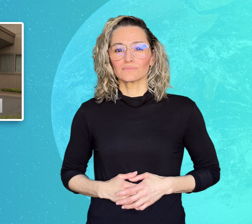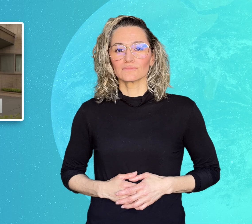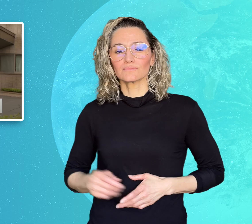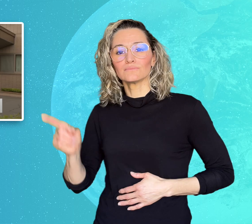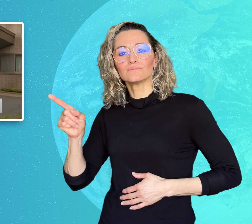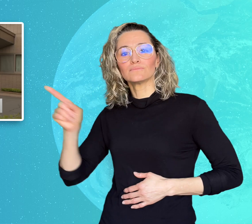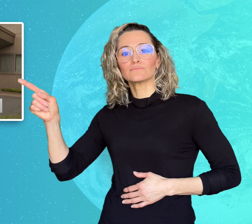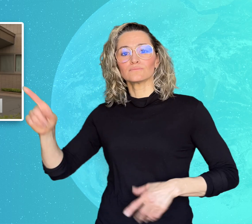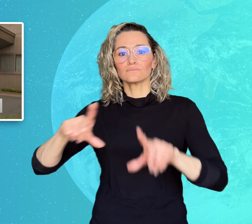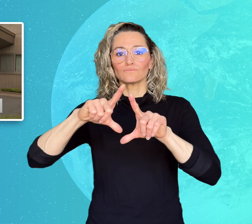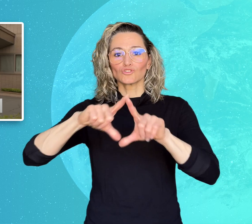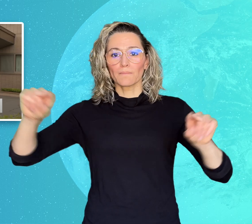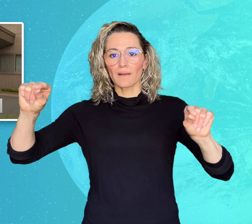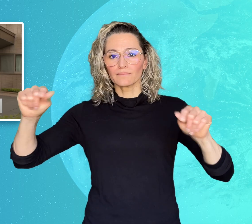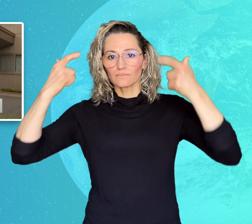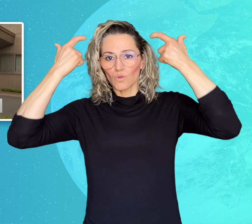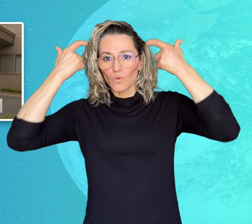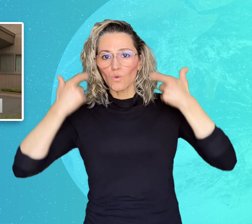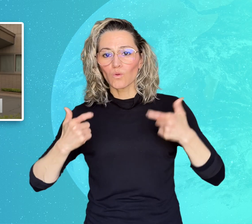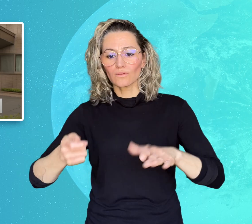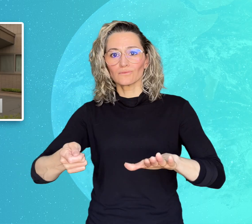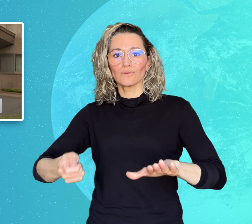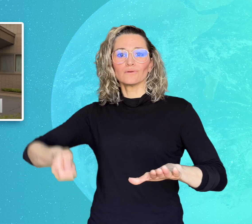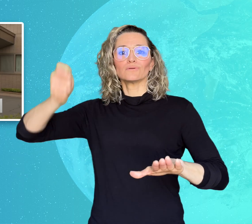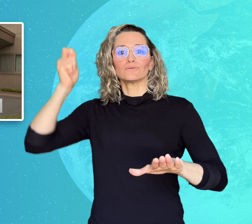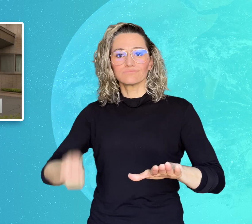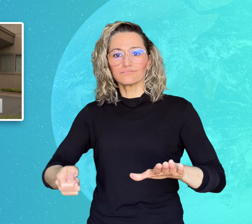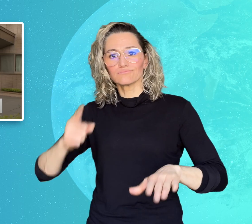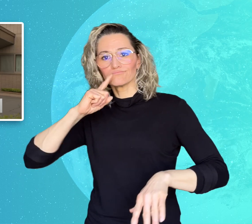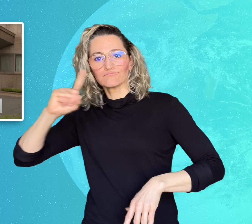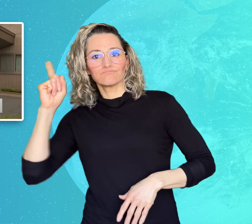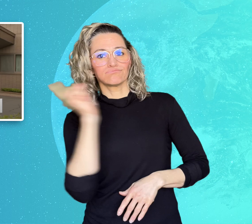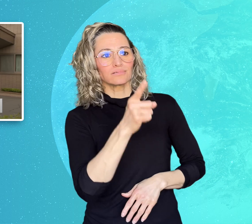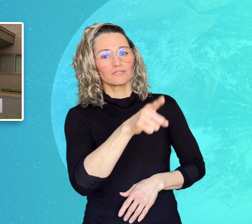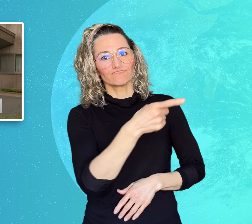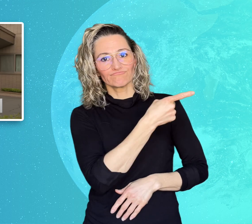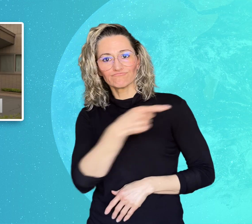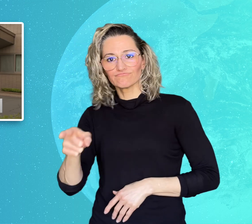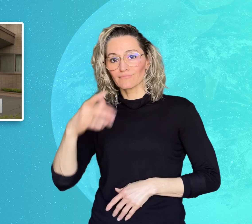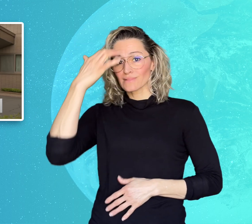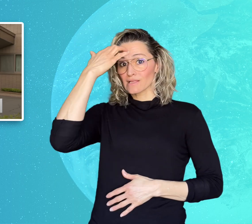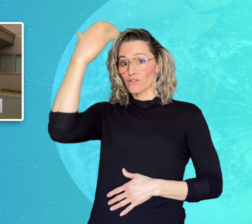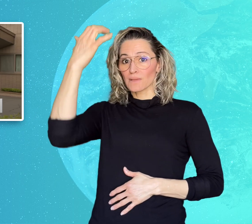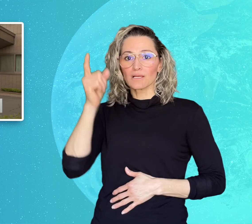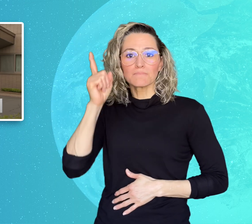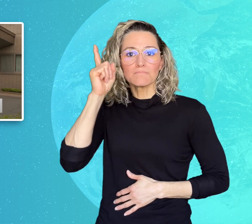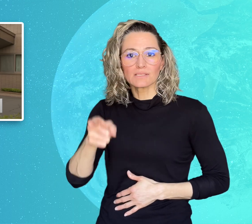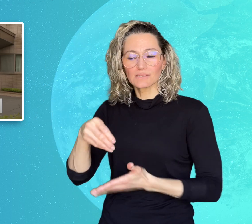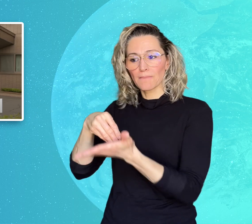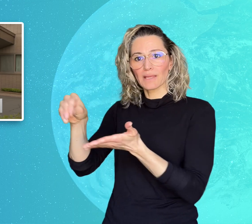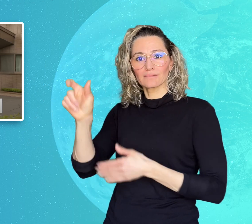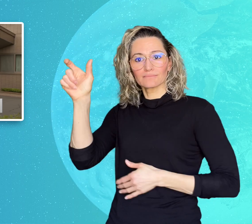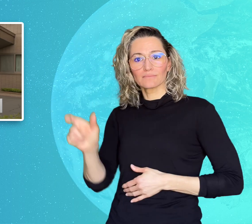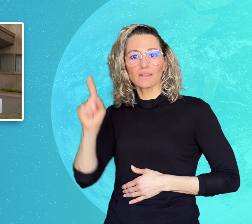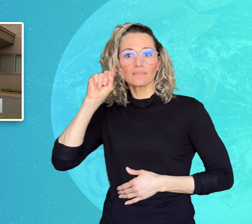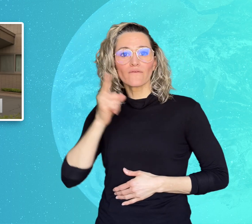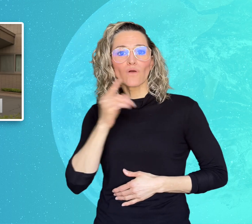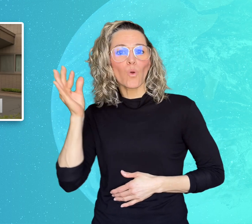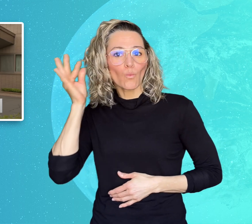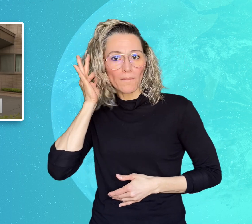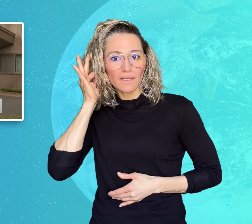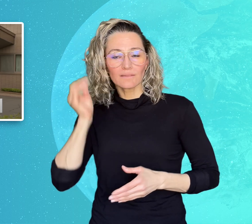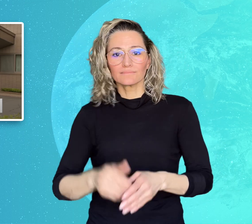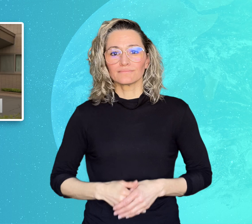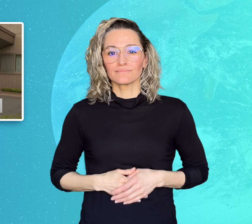Court orders government to pay Deaf woman